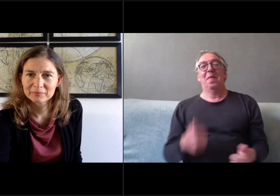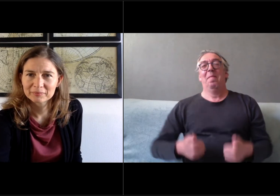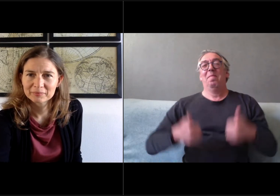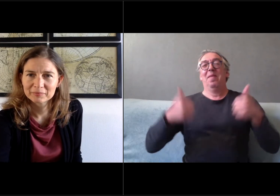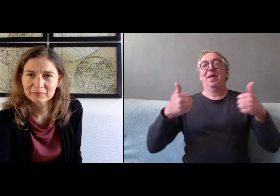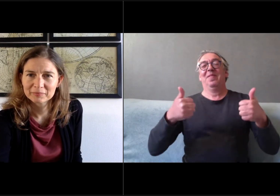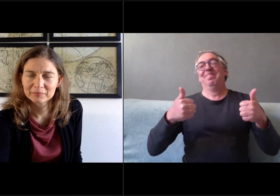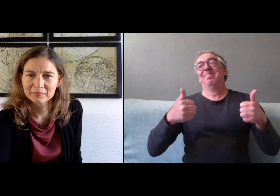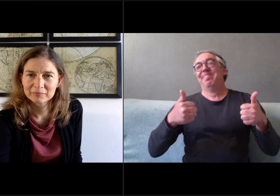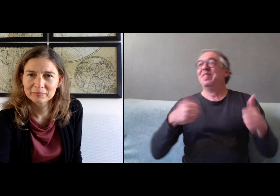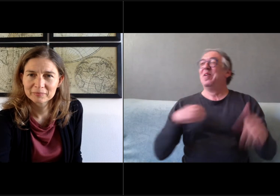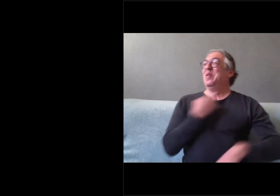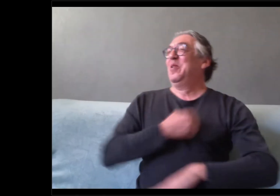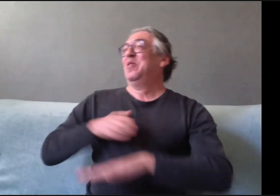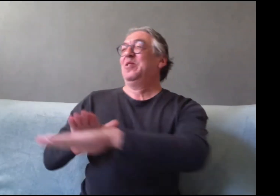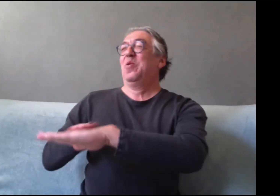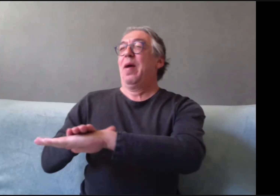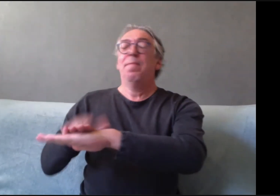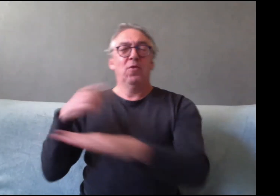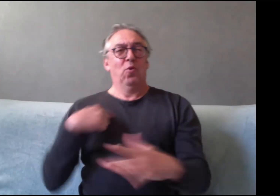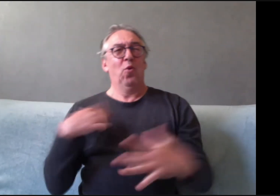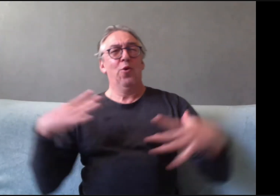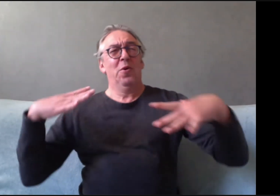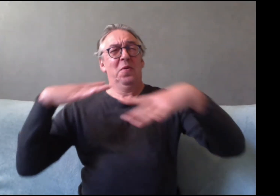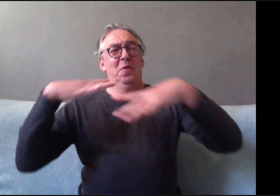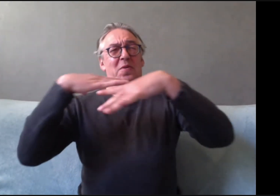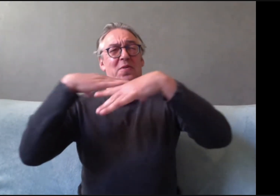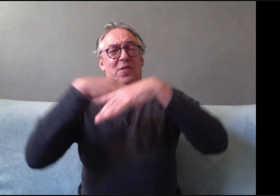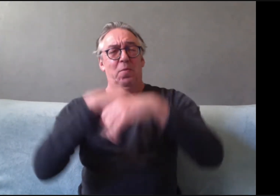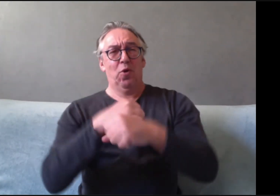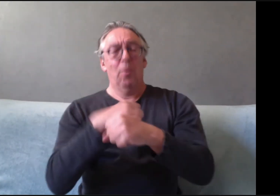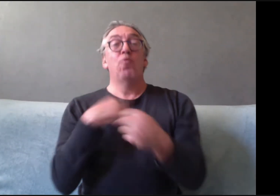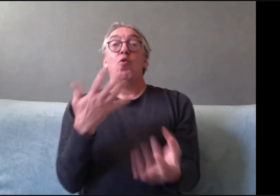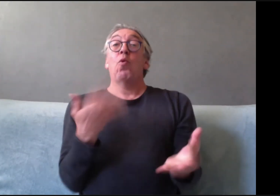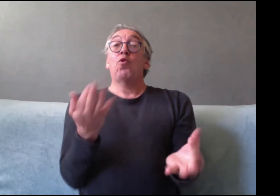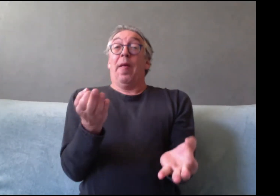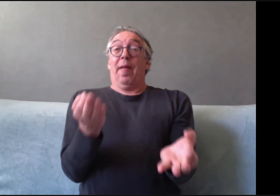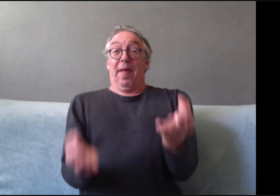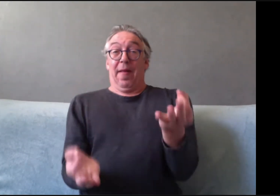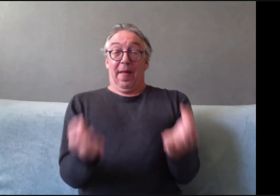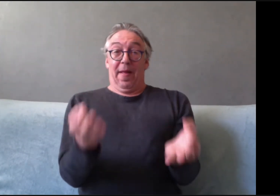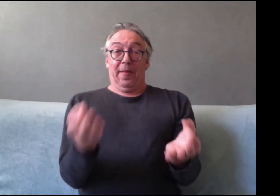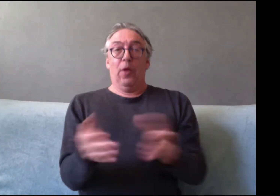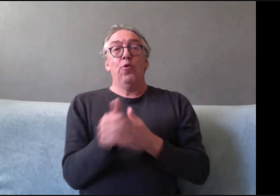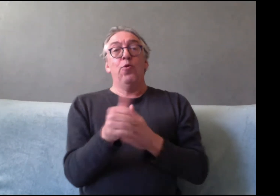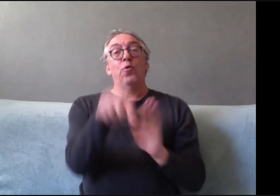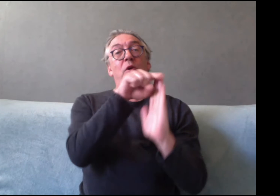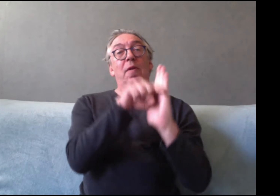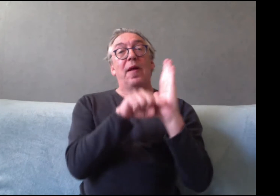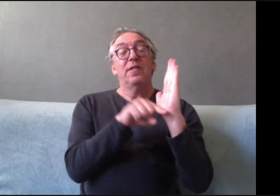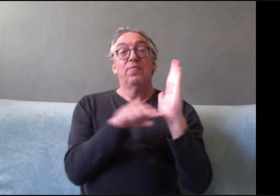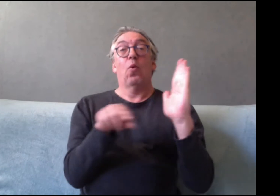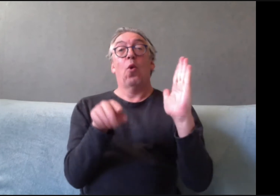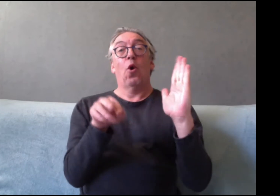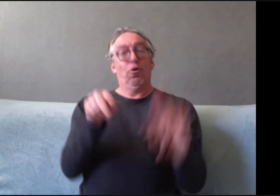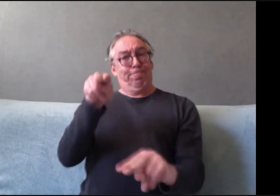Just to summarize, we went through ethical guidelines for triage, access to healthcare, infection and abuse in institutions,